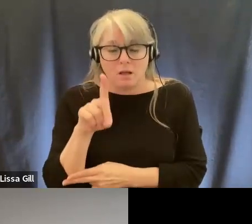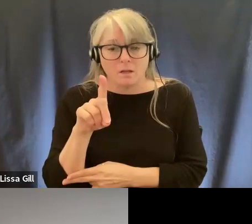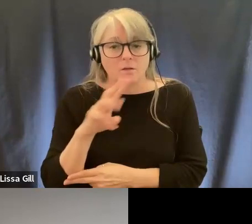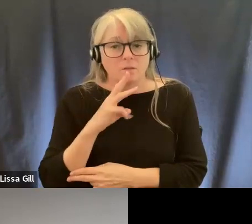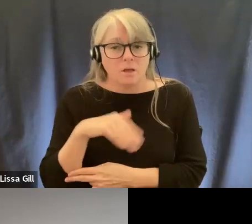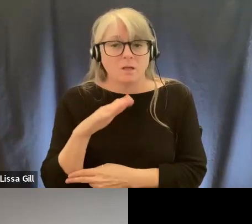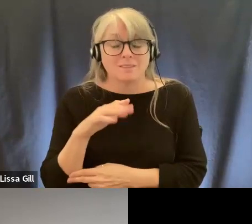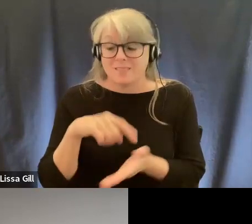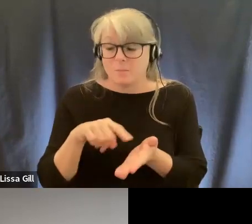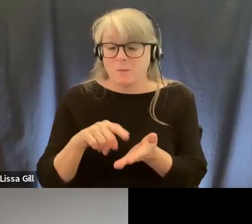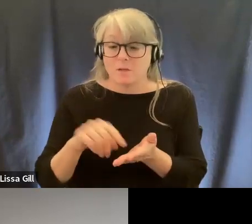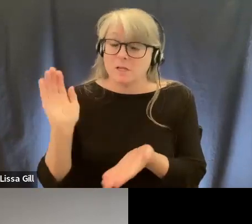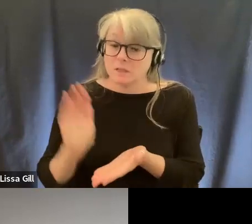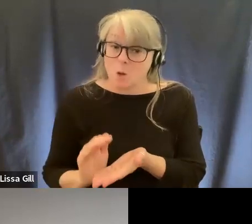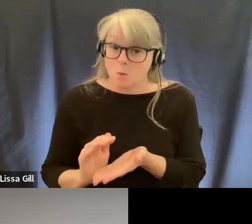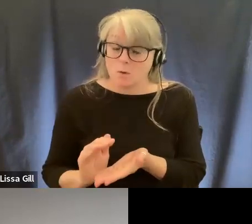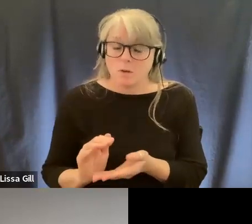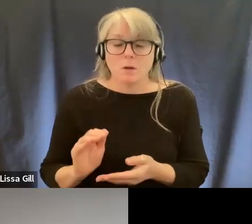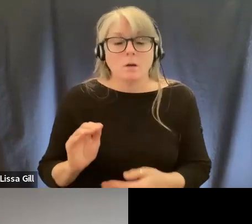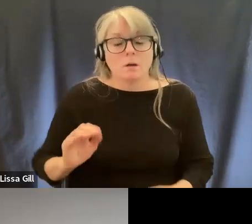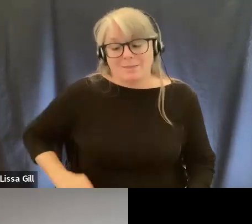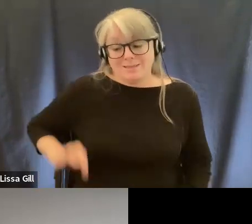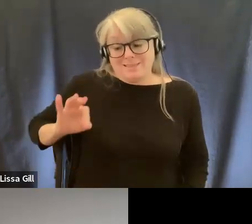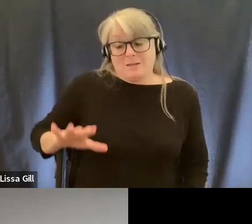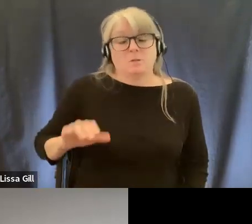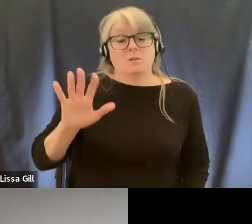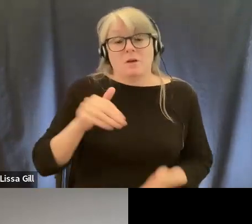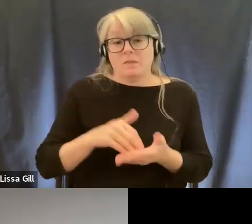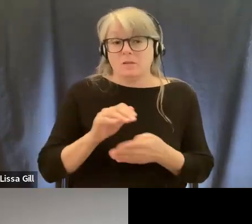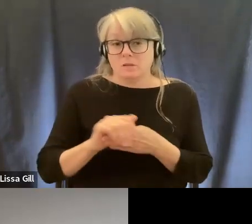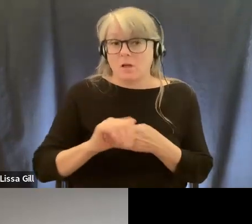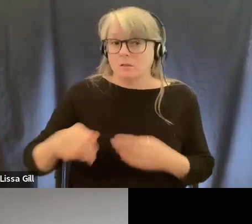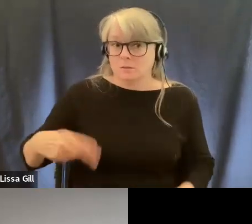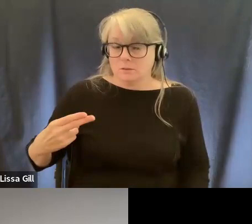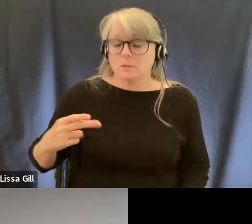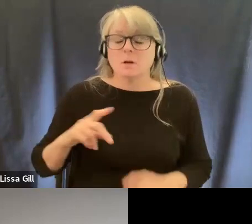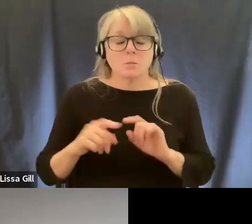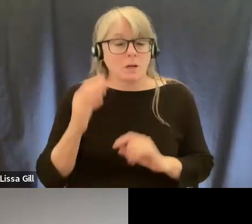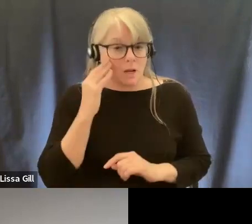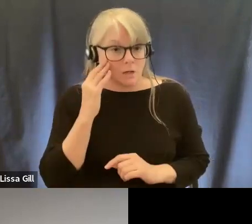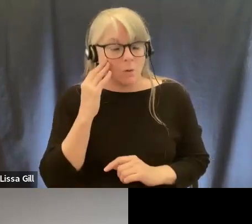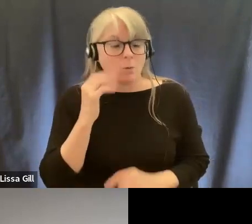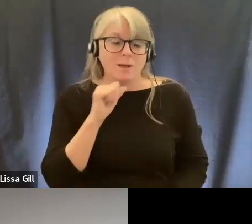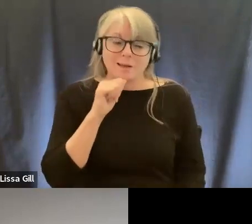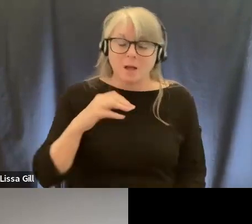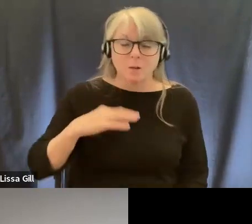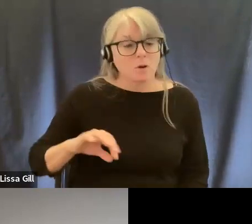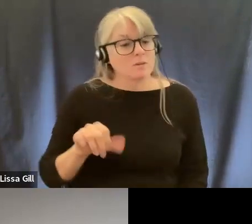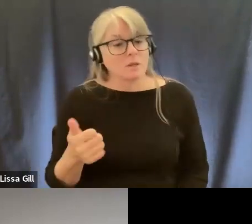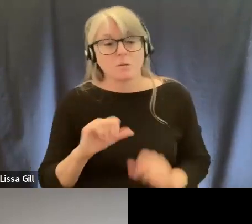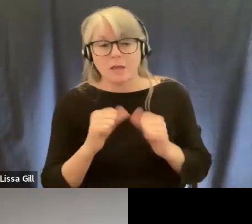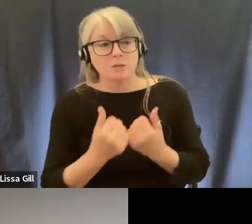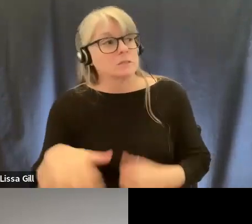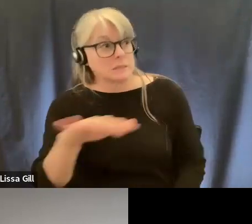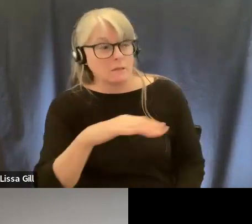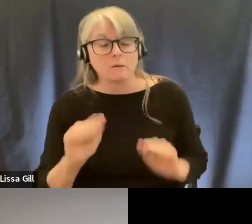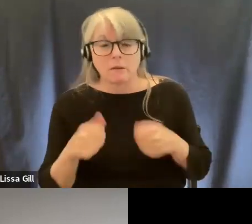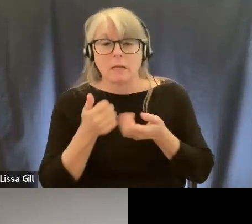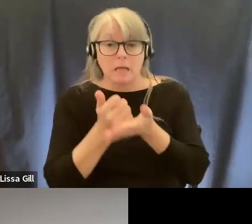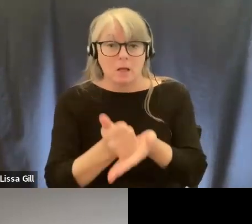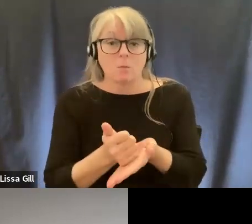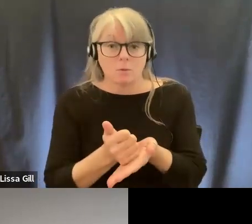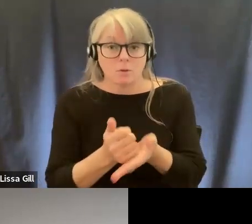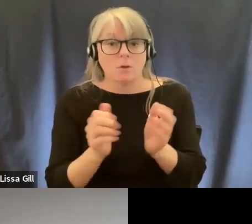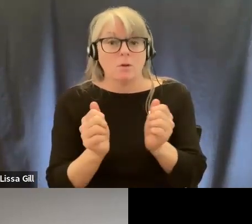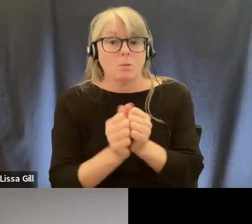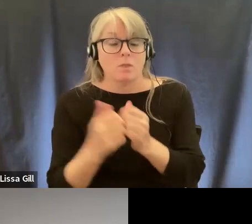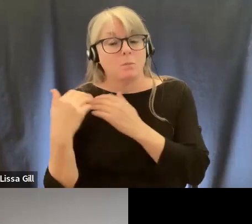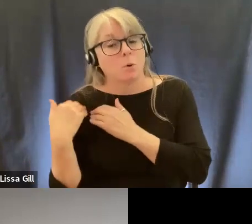There is a high deductible. My deductible is $5,000. However, I know that there are nonprofits and other agencies out there that can assist with the burden of deductibles.